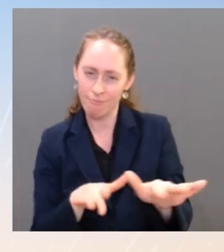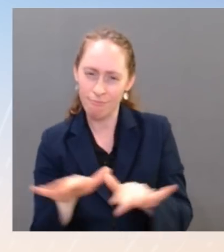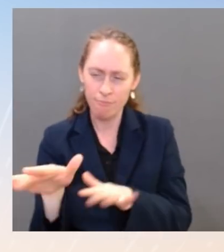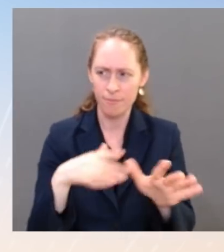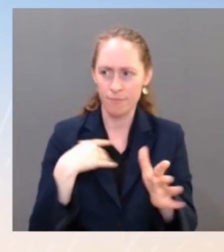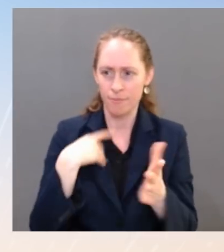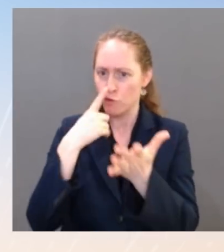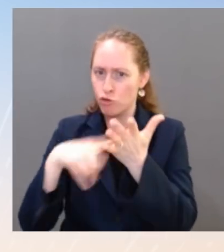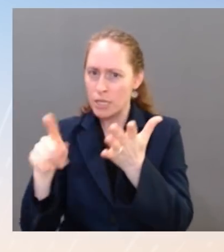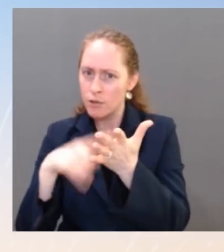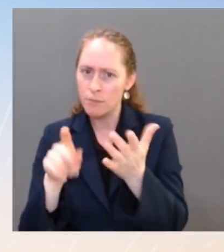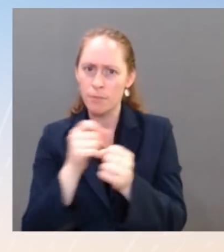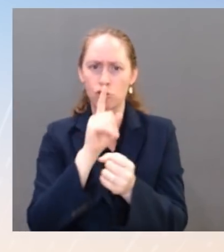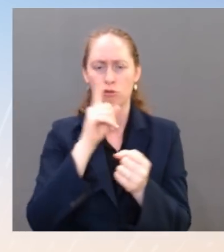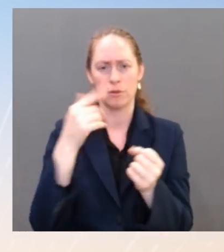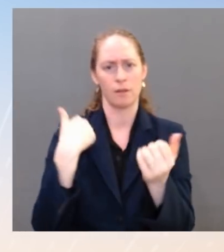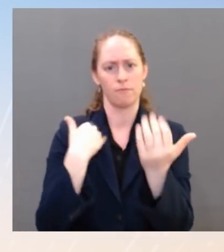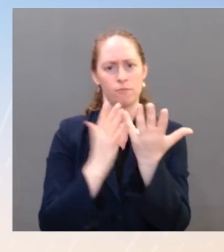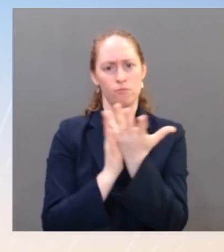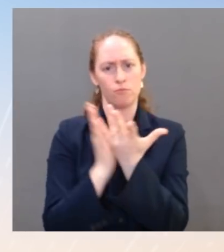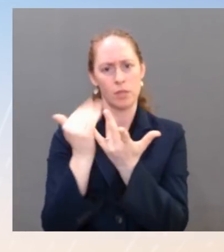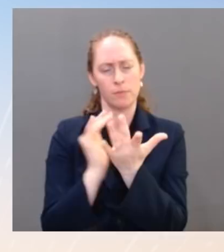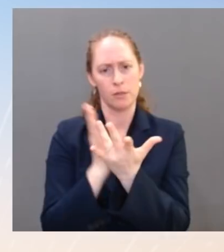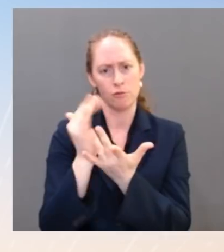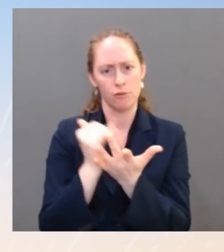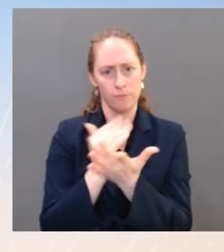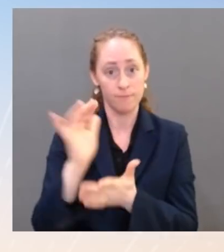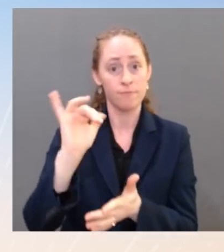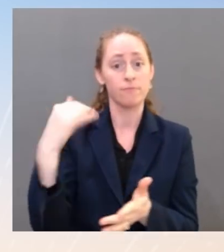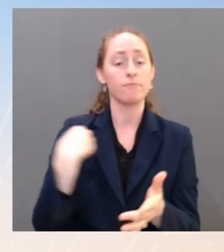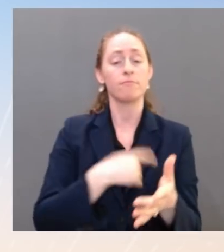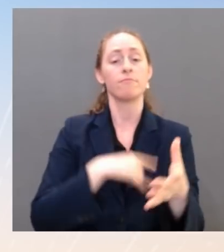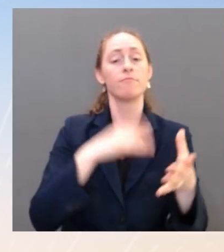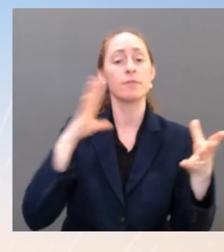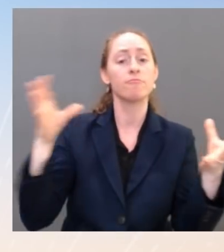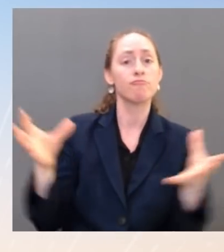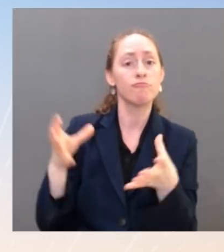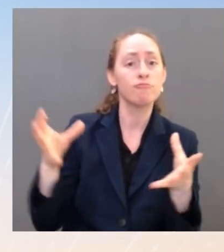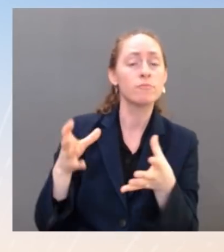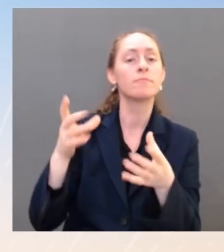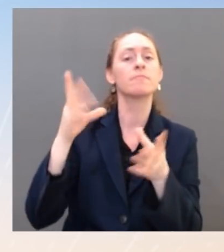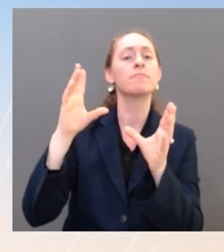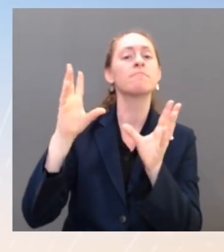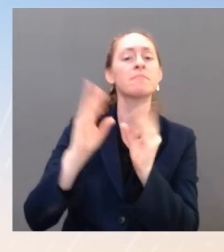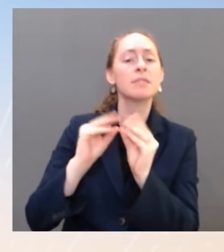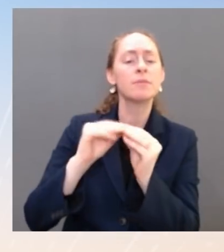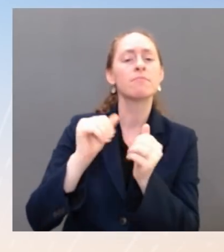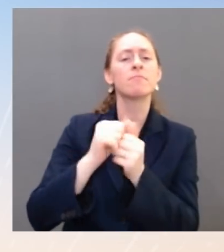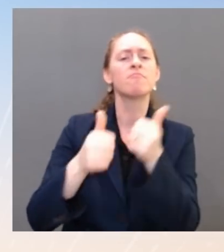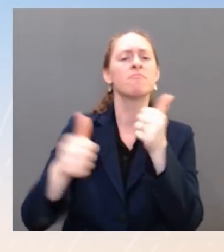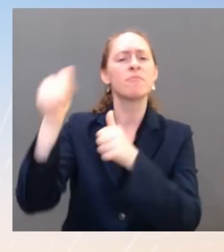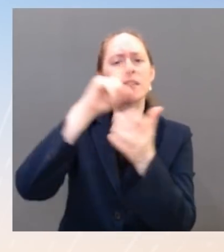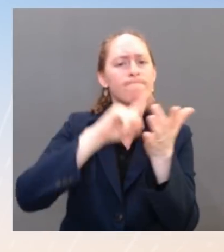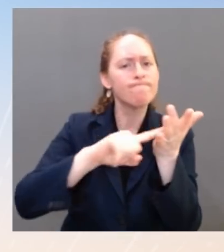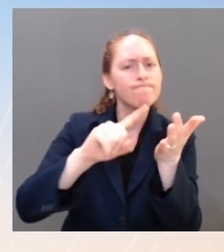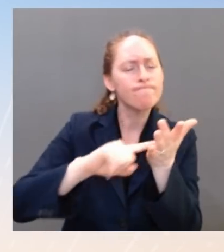with the president a couple of weeks ago. OMB put out guidance to our agencies with the President's strong expectations on what he expects